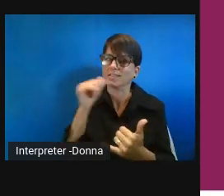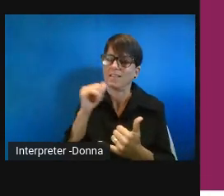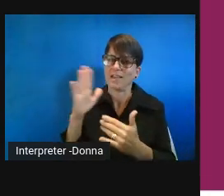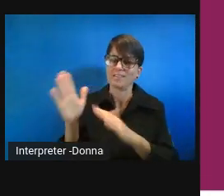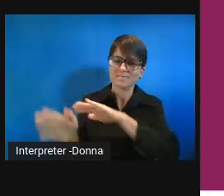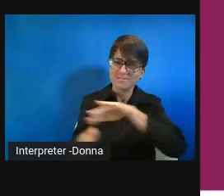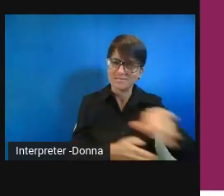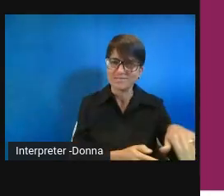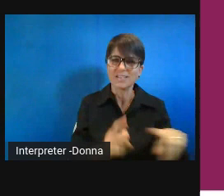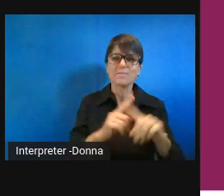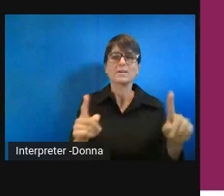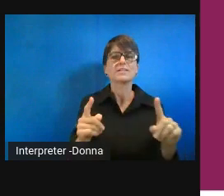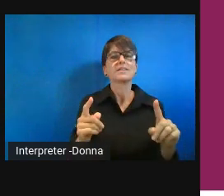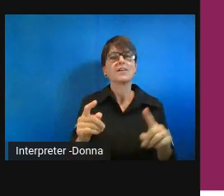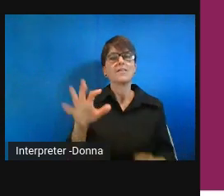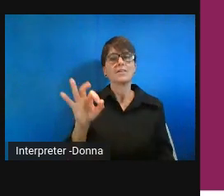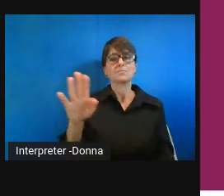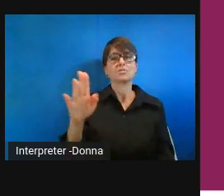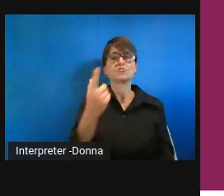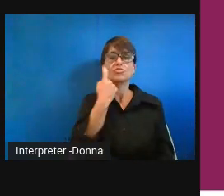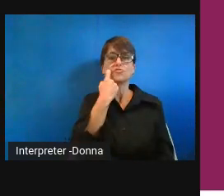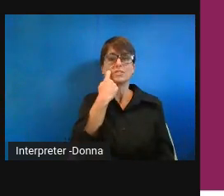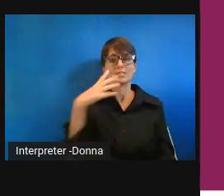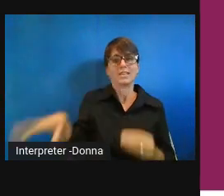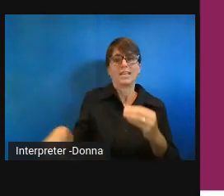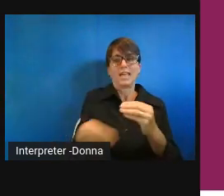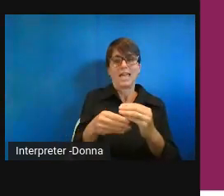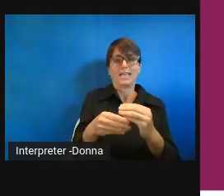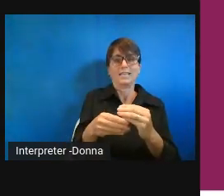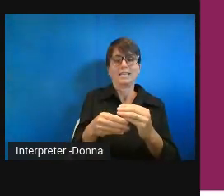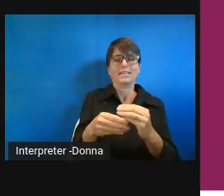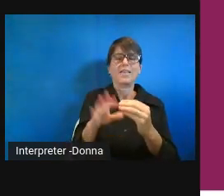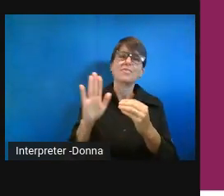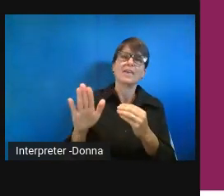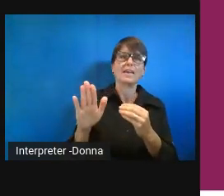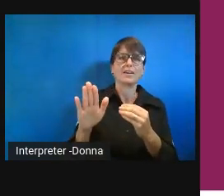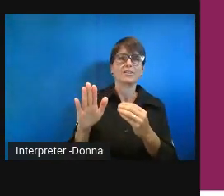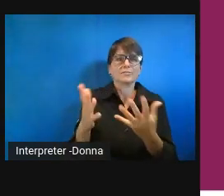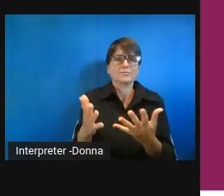Facebook recently added its version of TikTok. It’s the home feed.